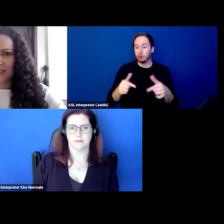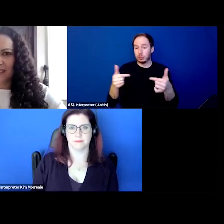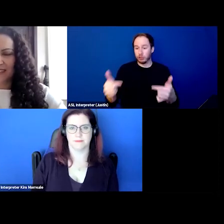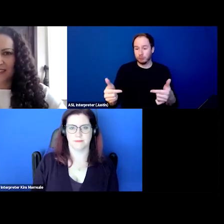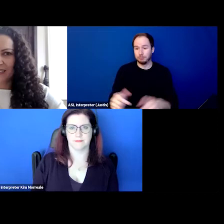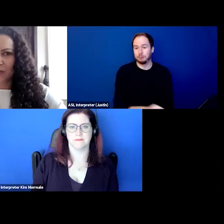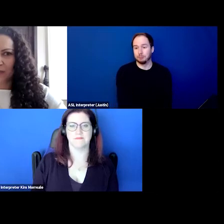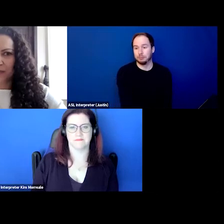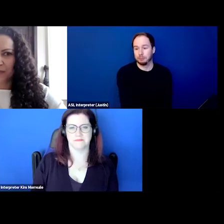Next slide.